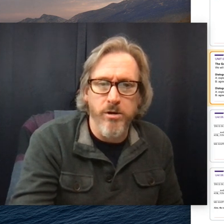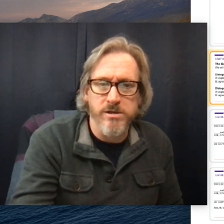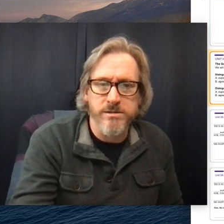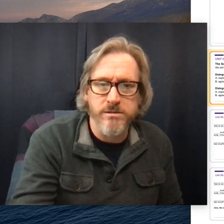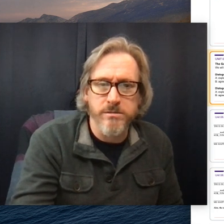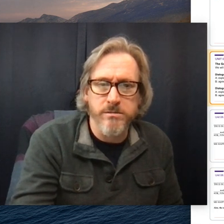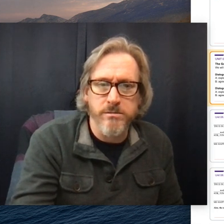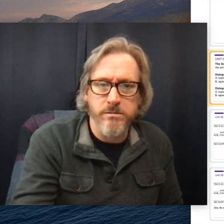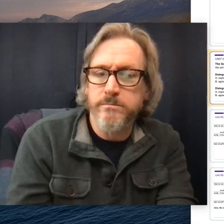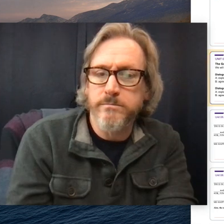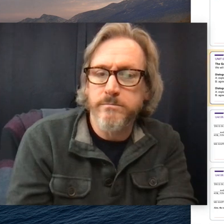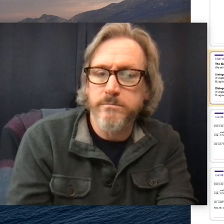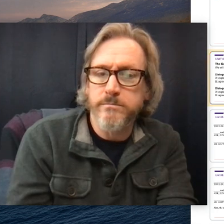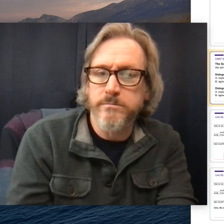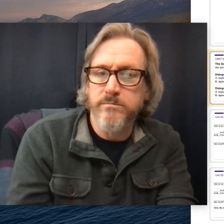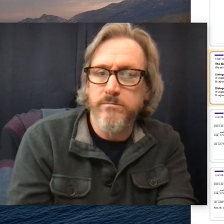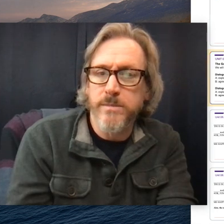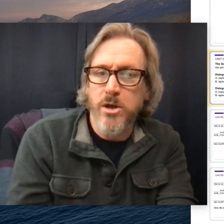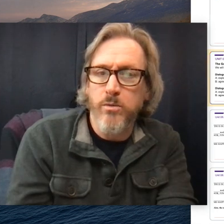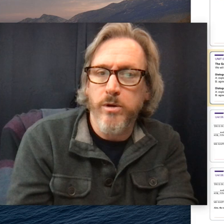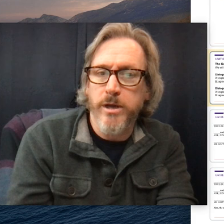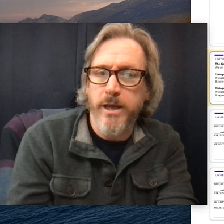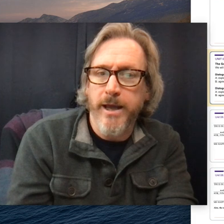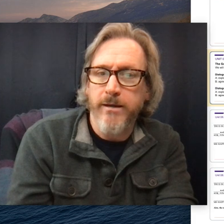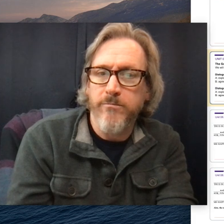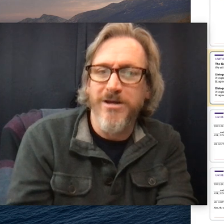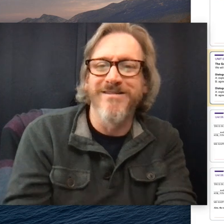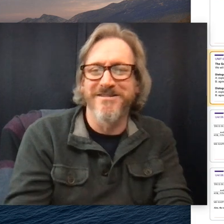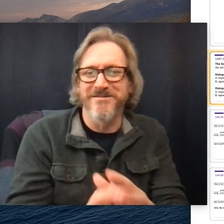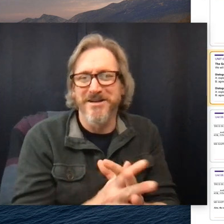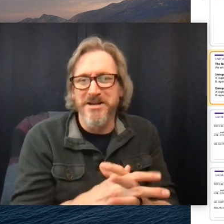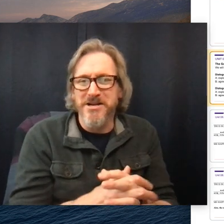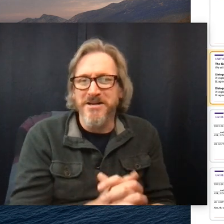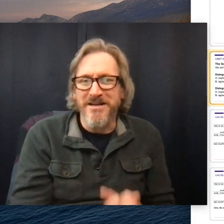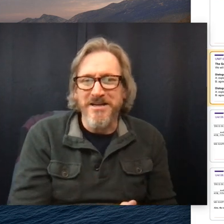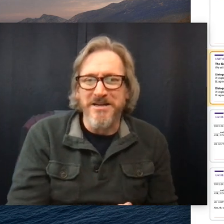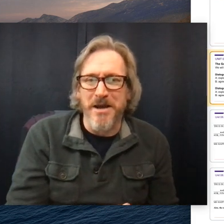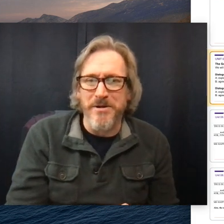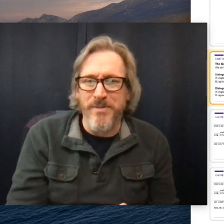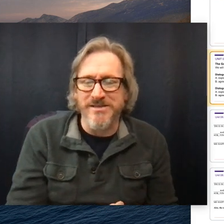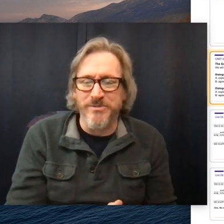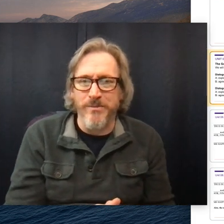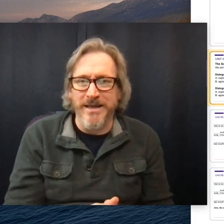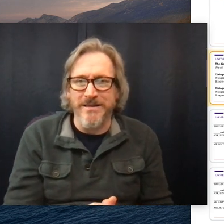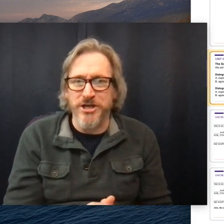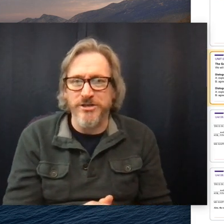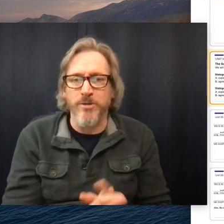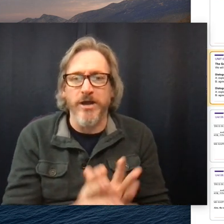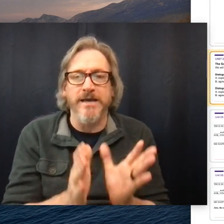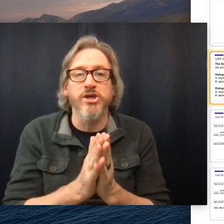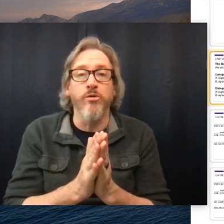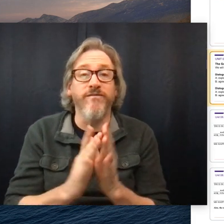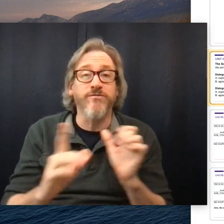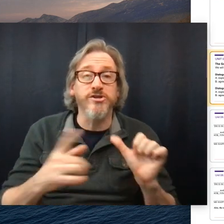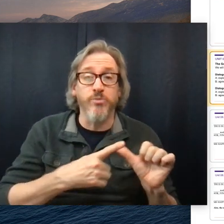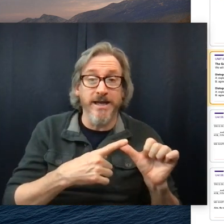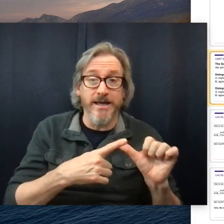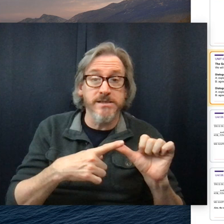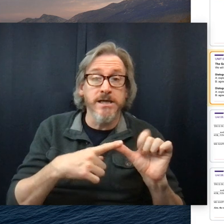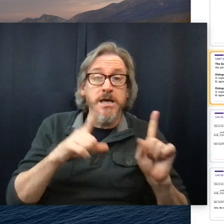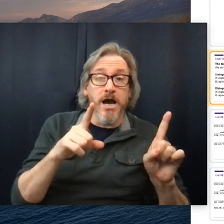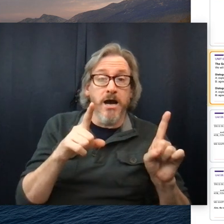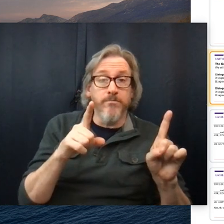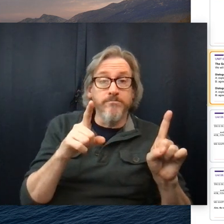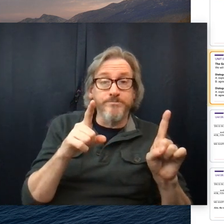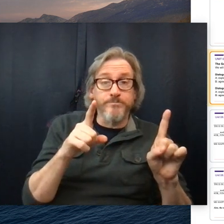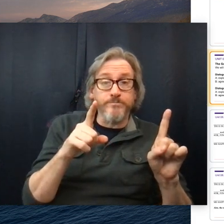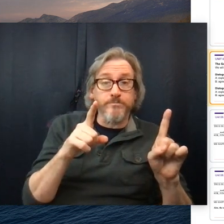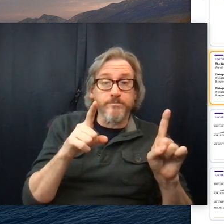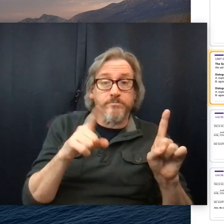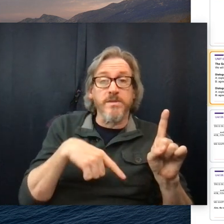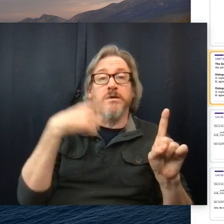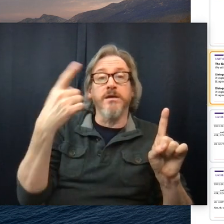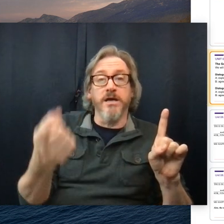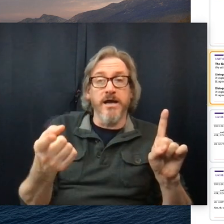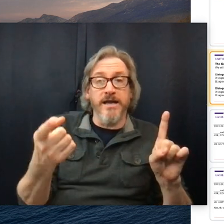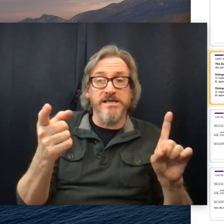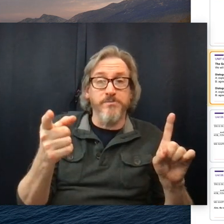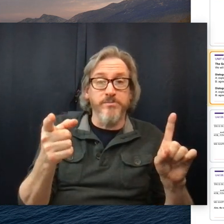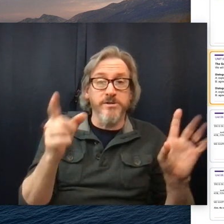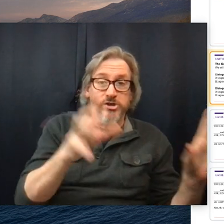pause okay copied and pasted without making the change okay so the first one is is um uh ex so